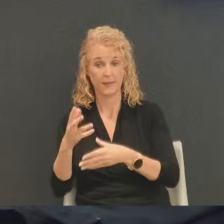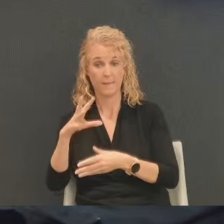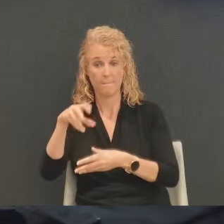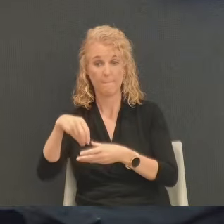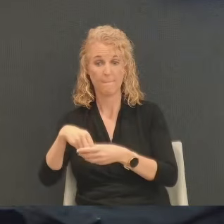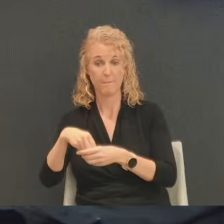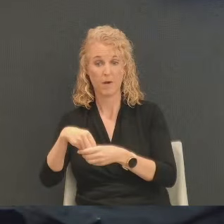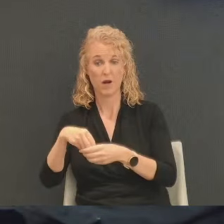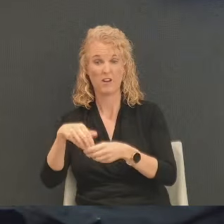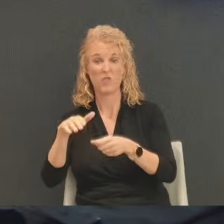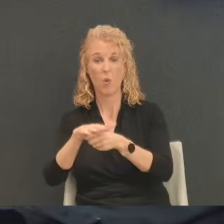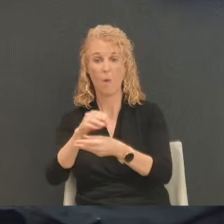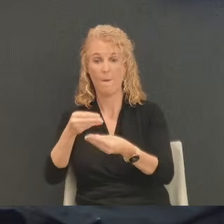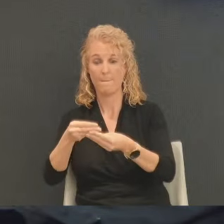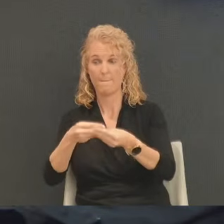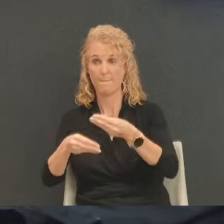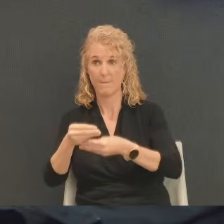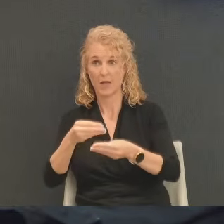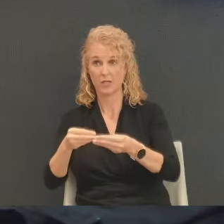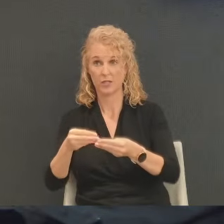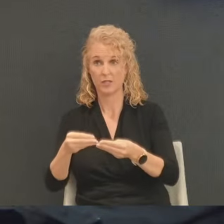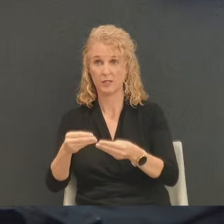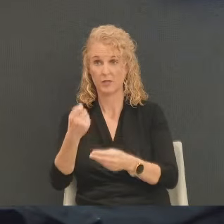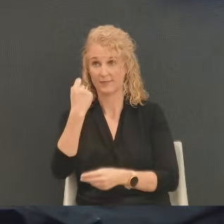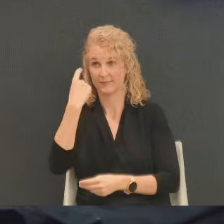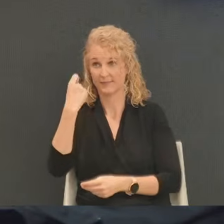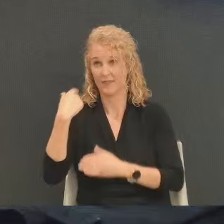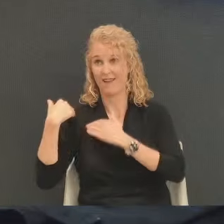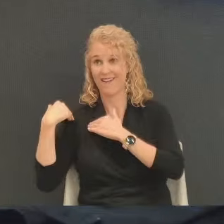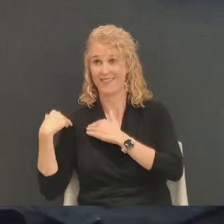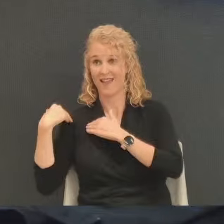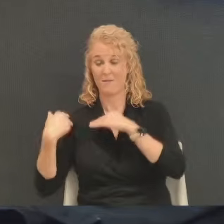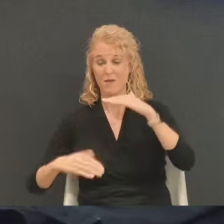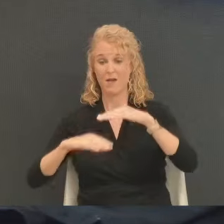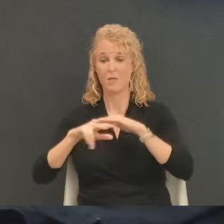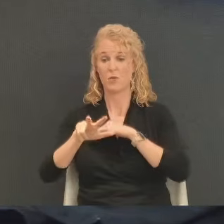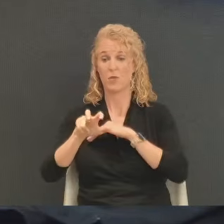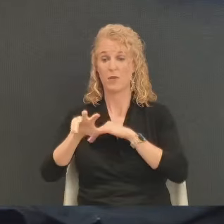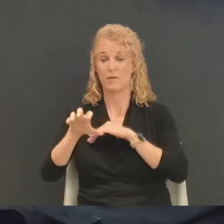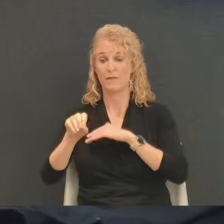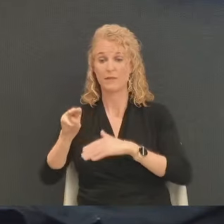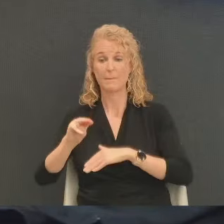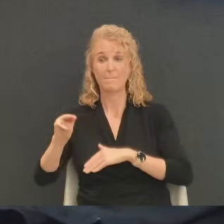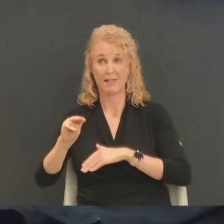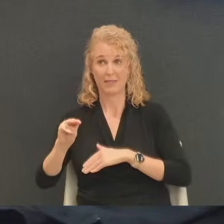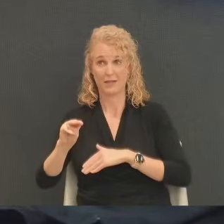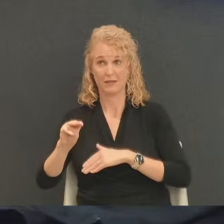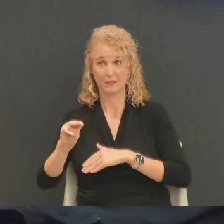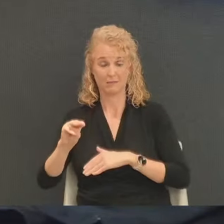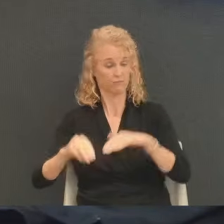budget. So we've limited our liability to $350 million for the first time ever for the county.